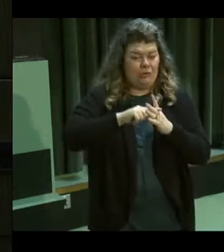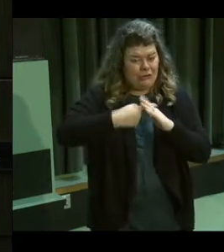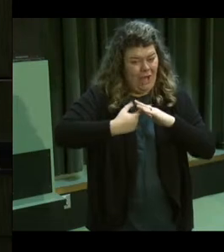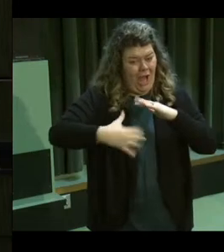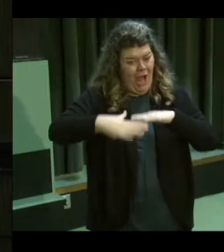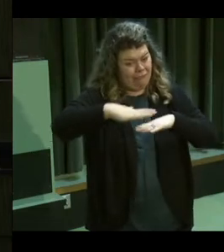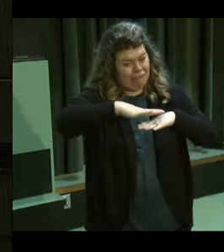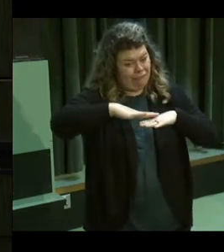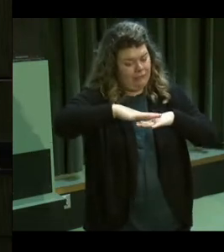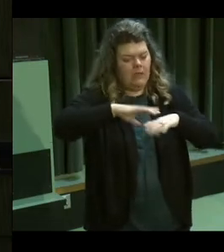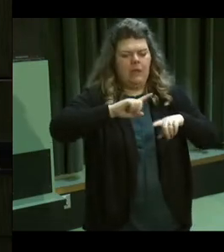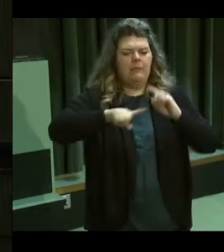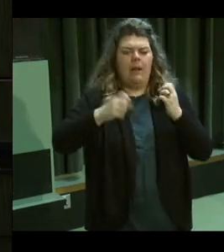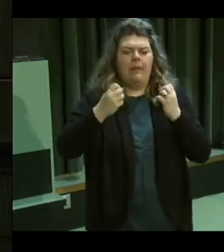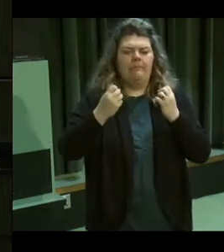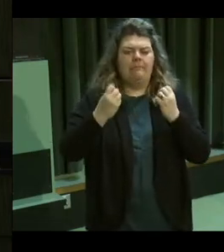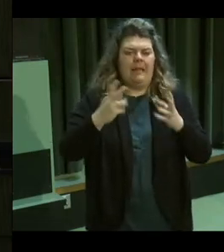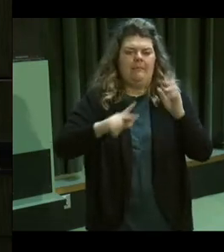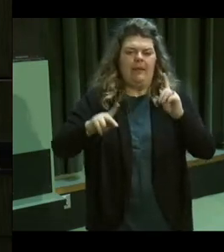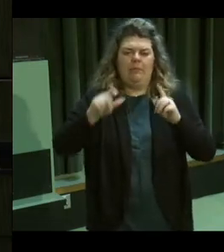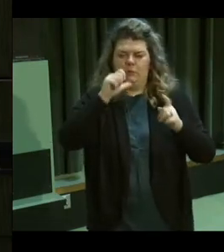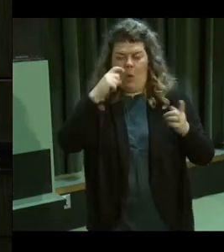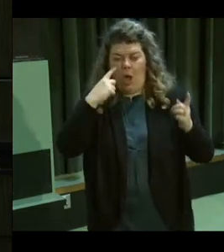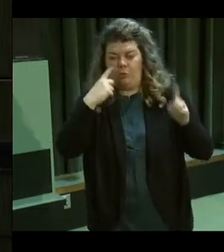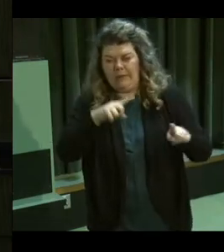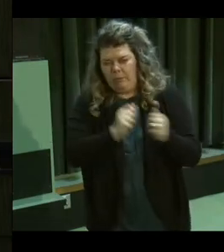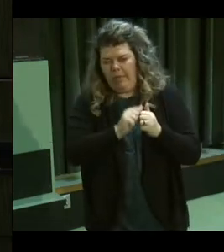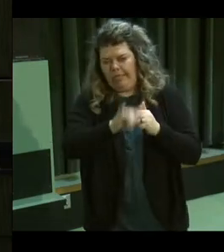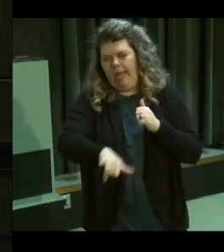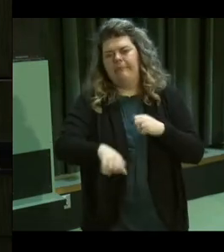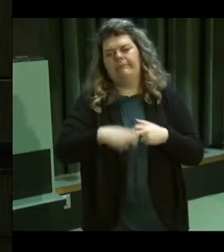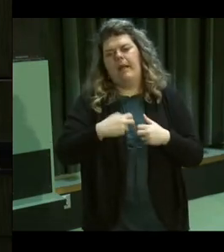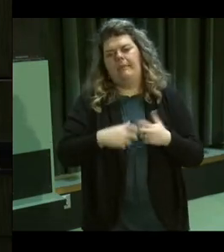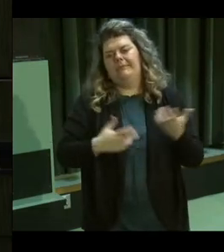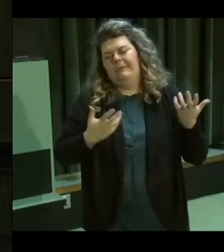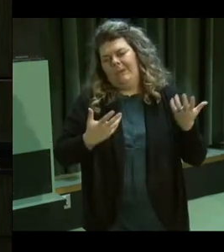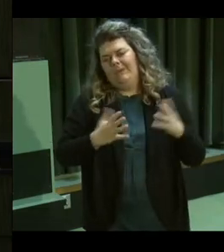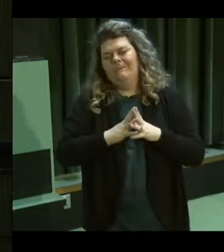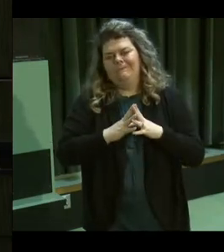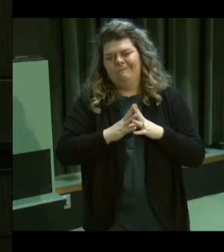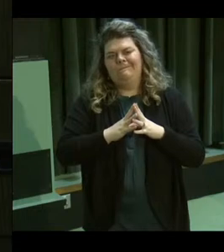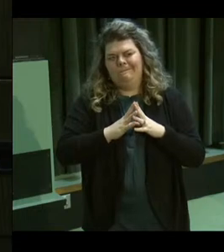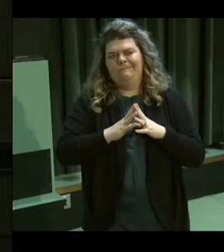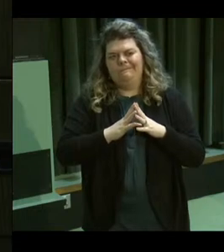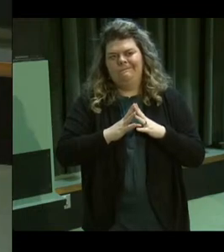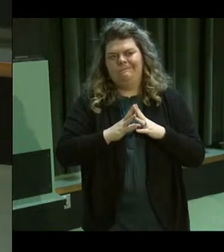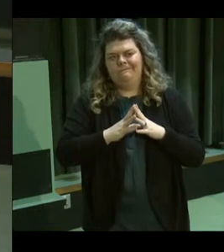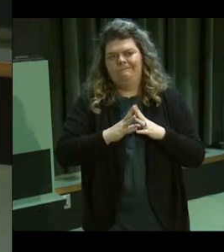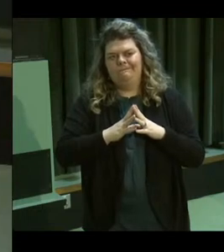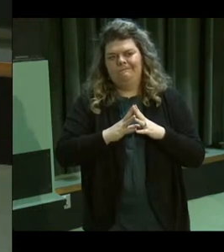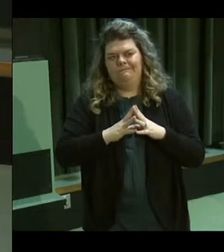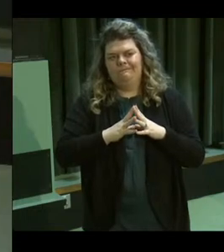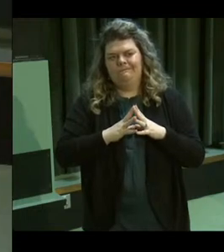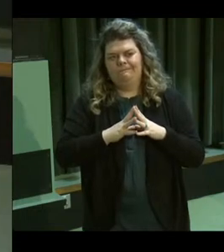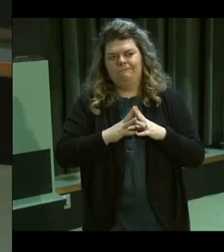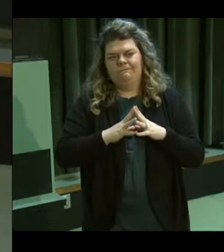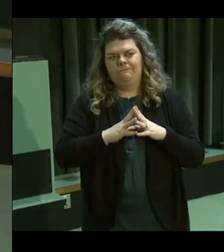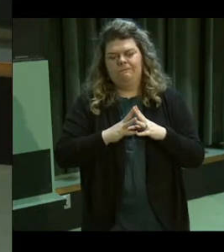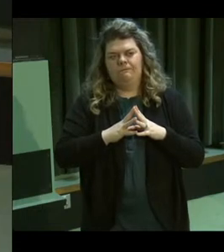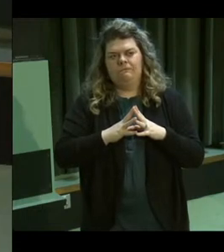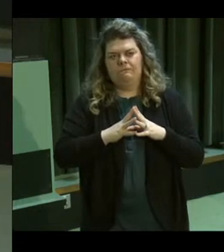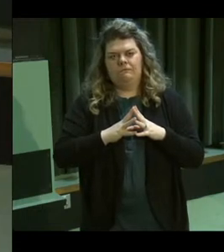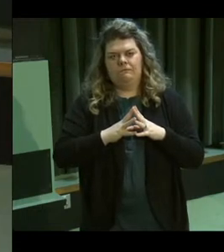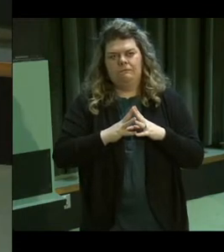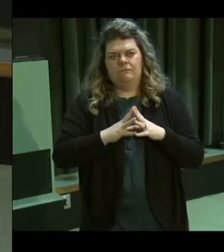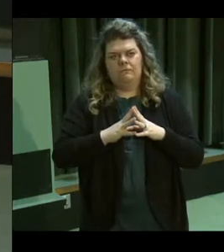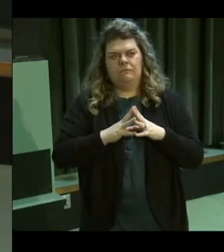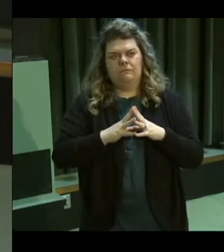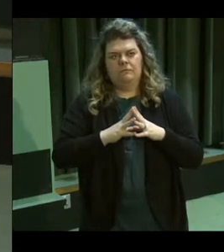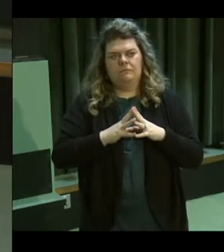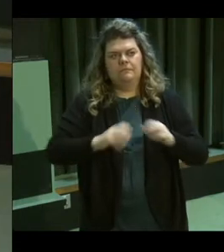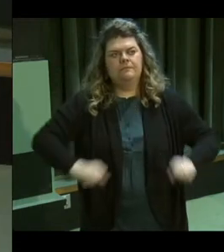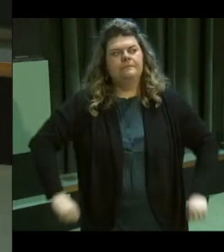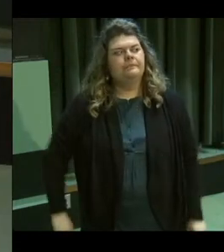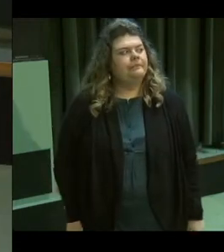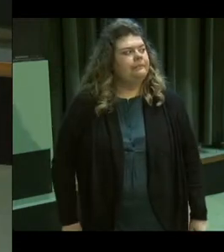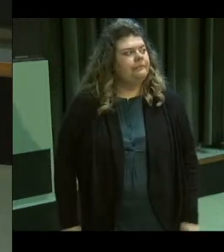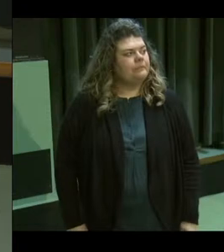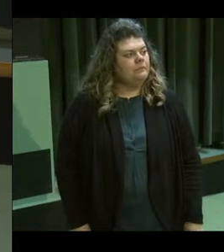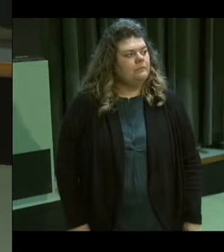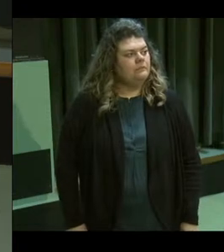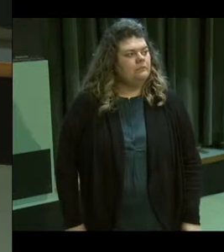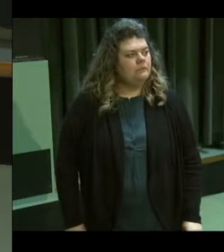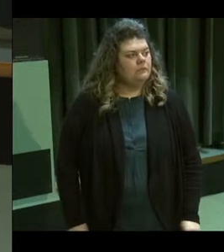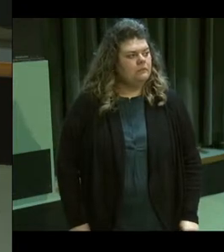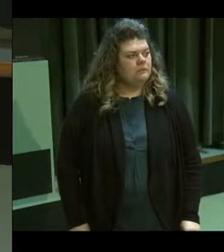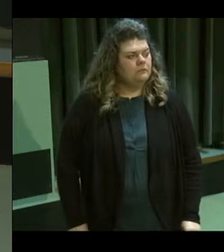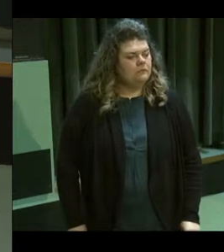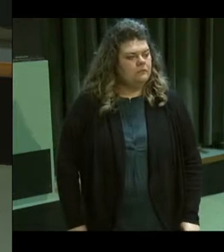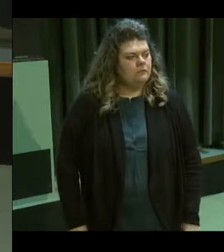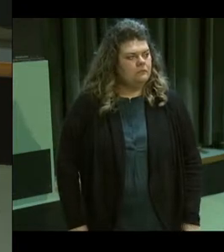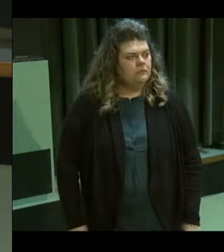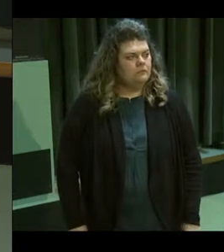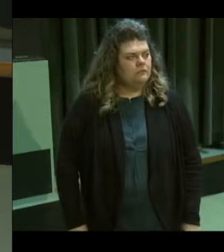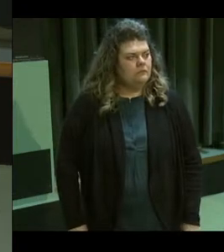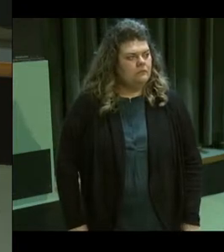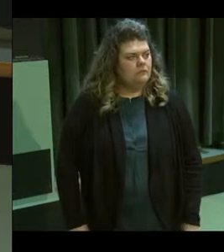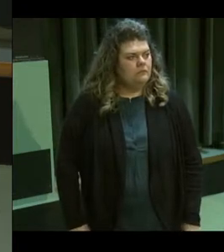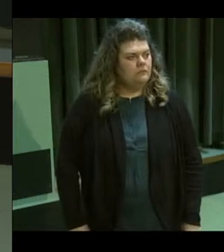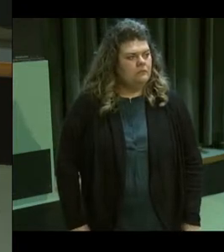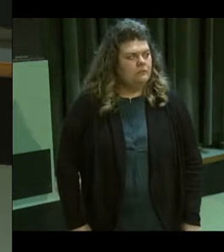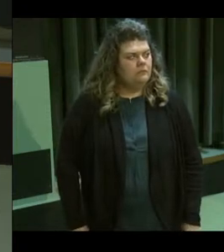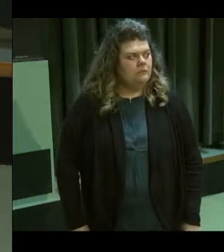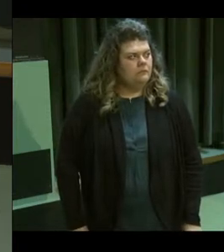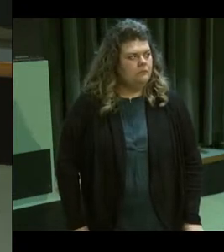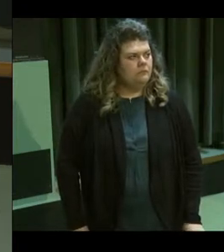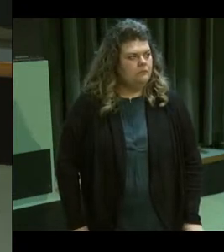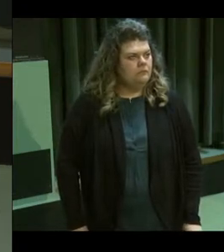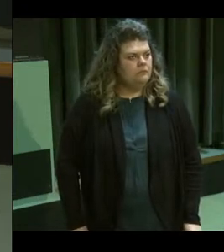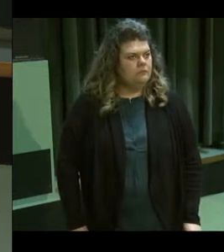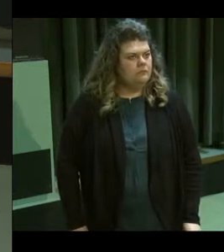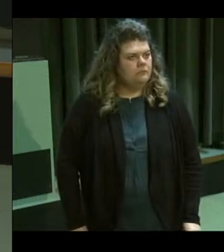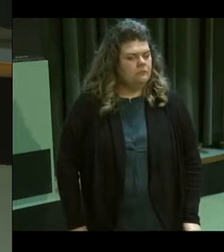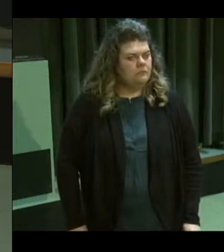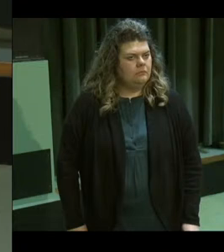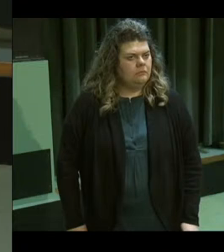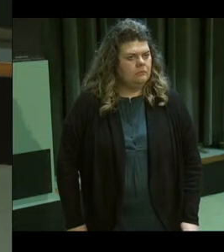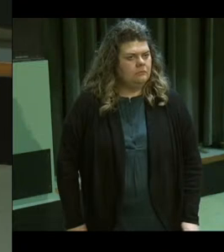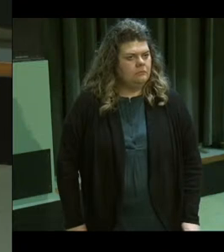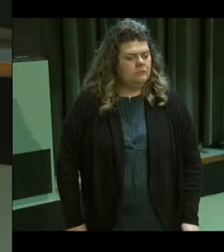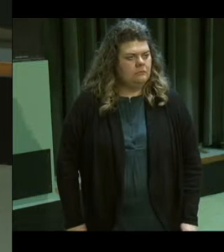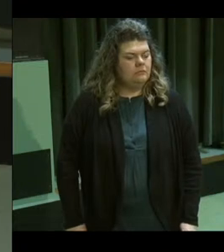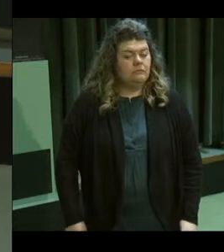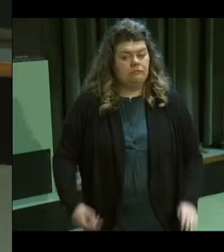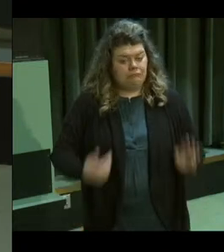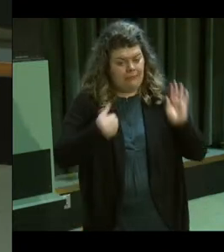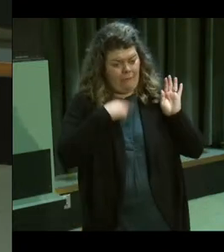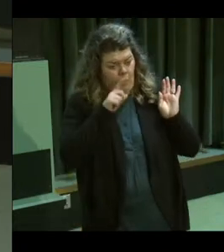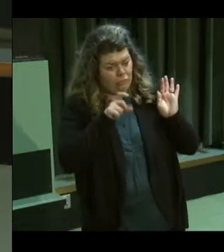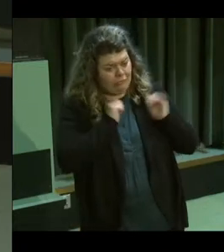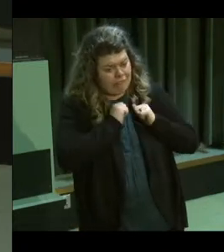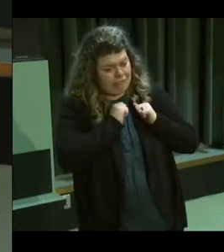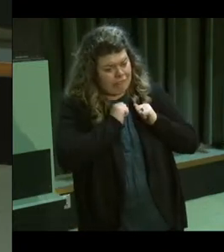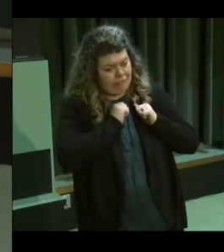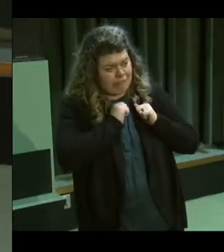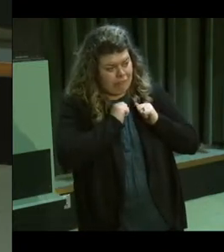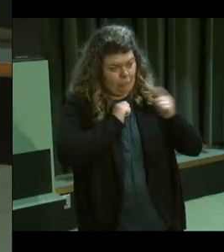everybody's on board with that,